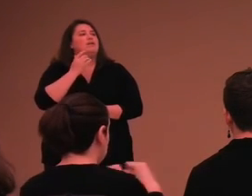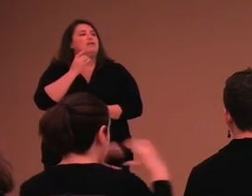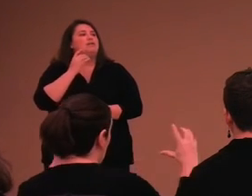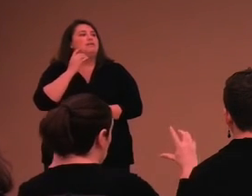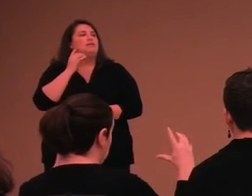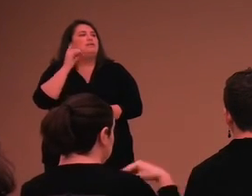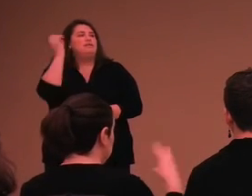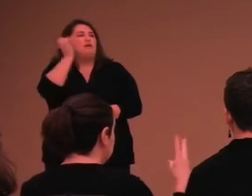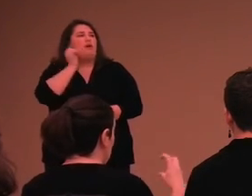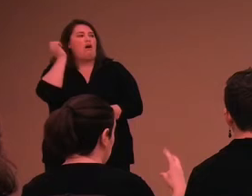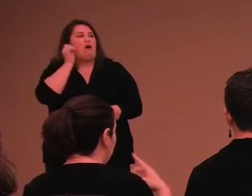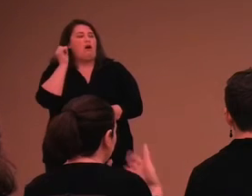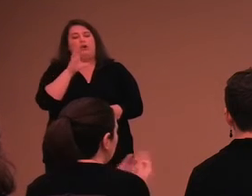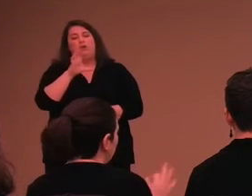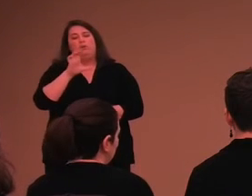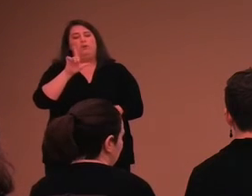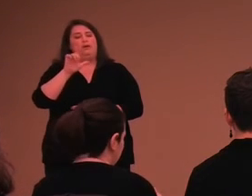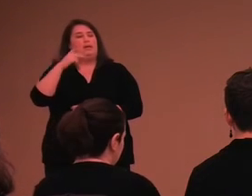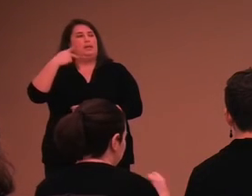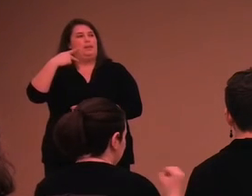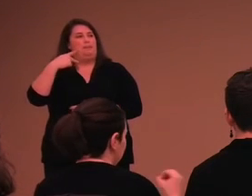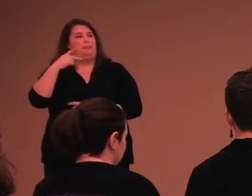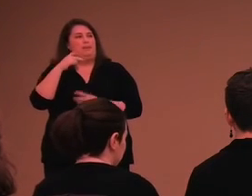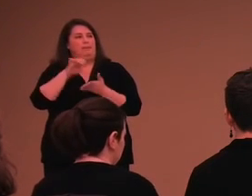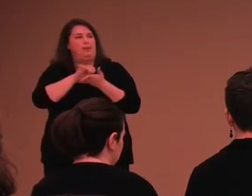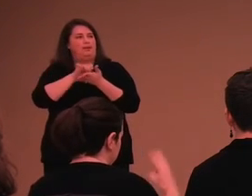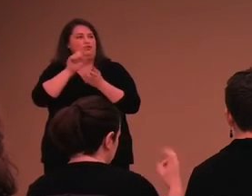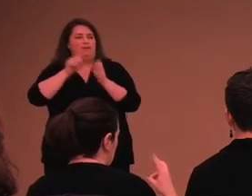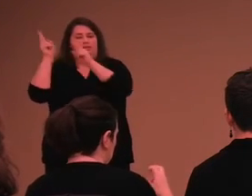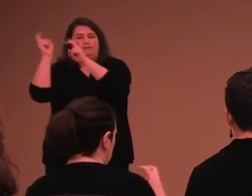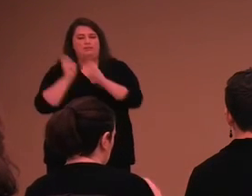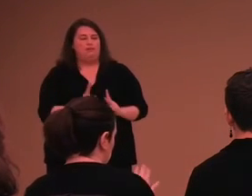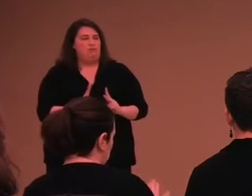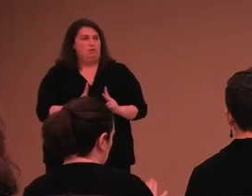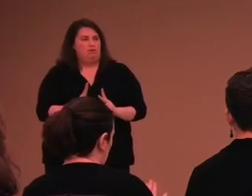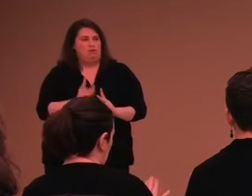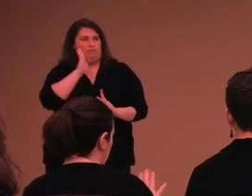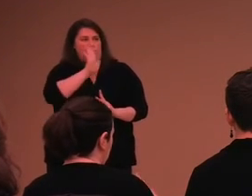Those for free so then you can just download them onto your own device for the audio description